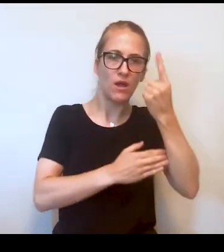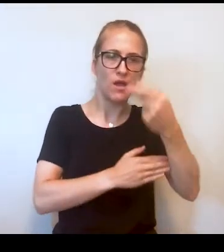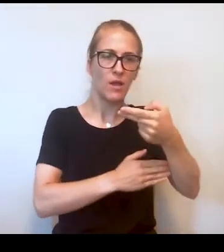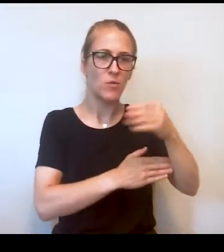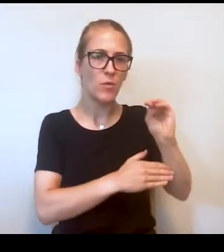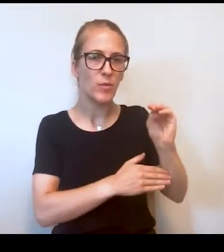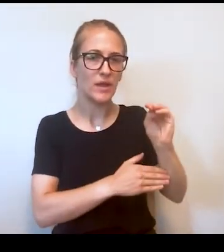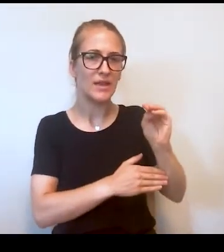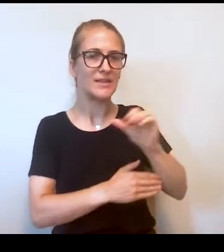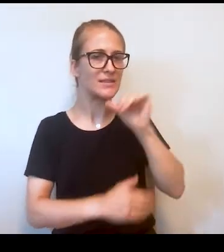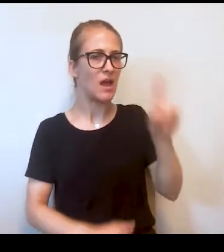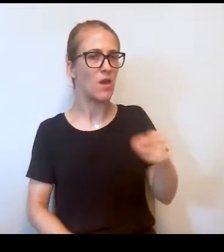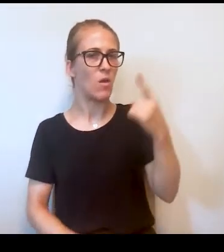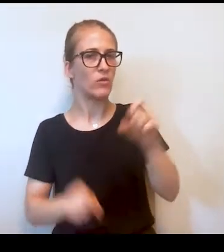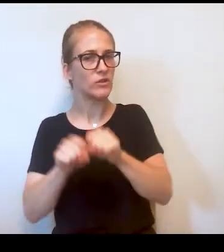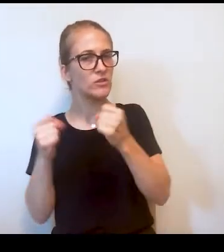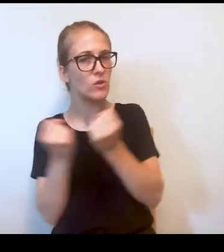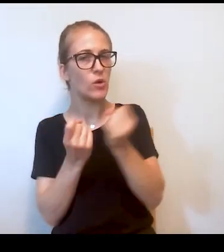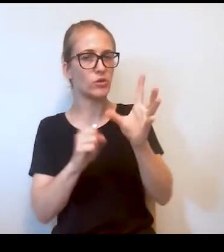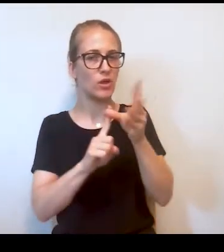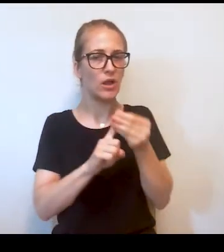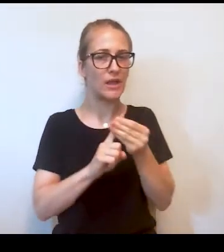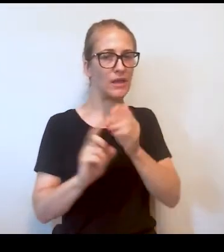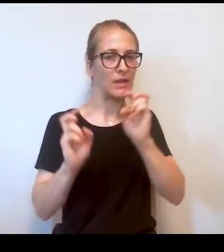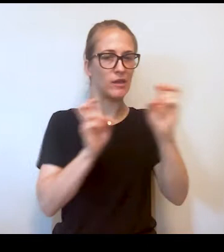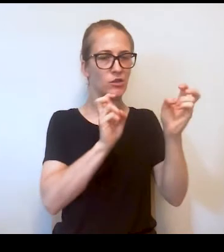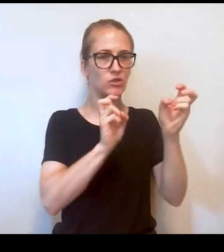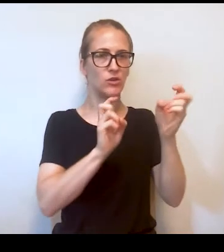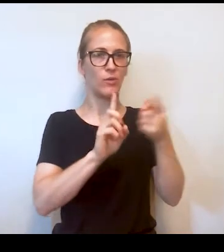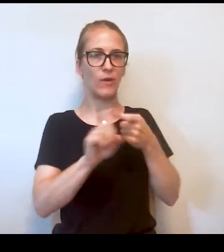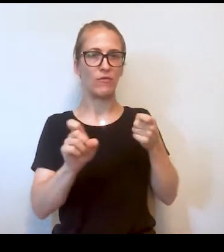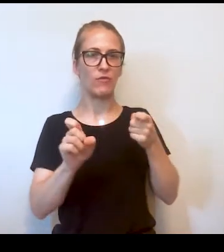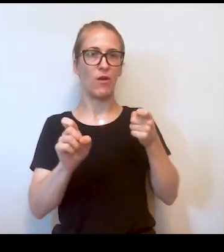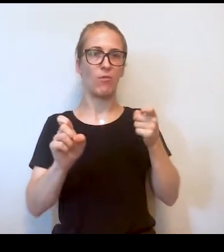is not just a social and cultural issue from imagery, right?